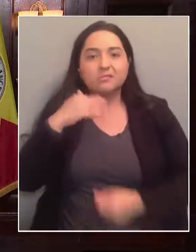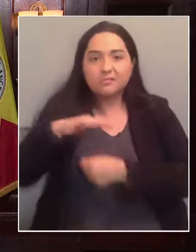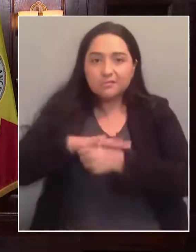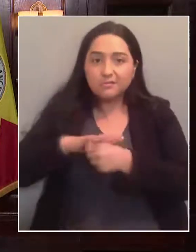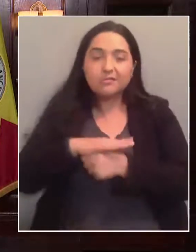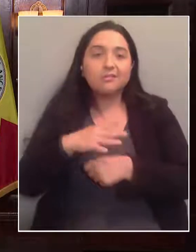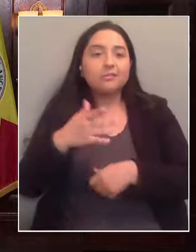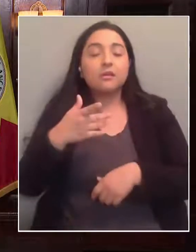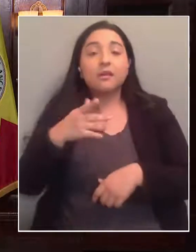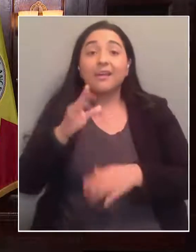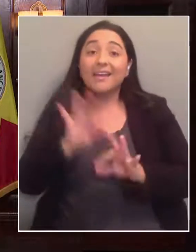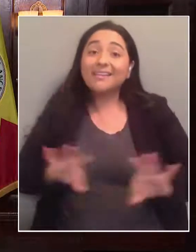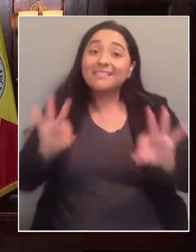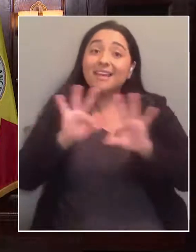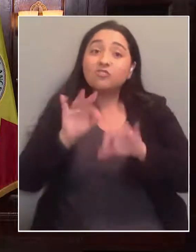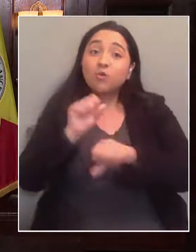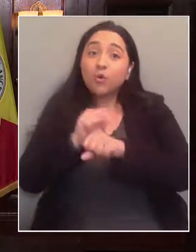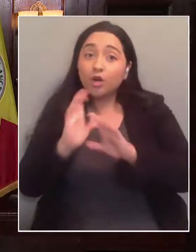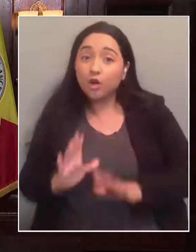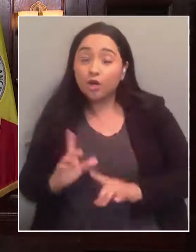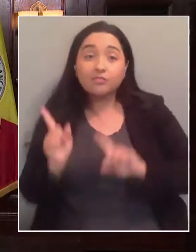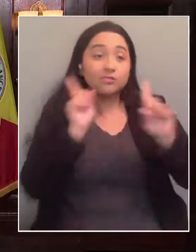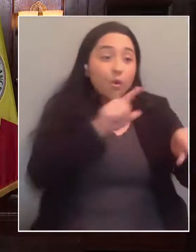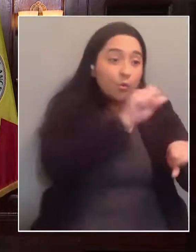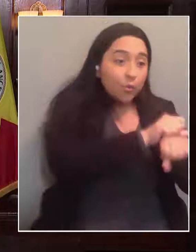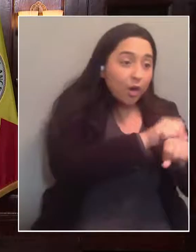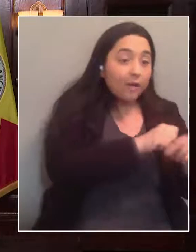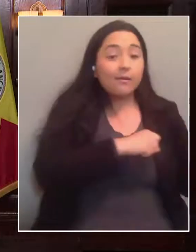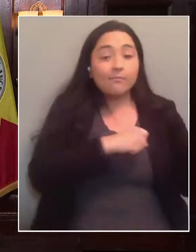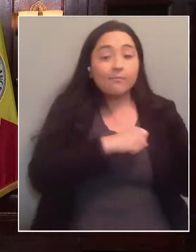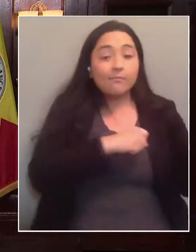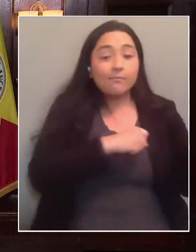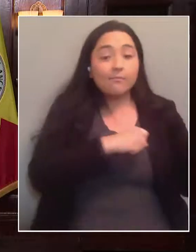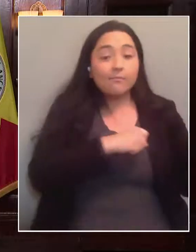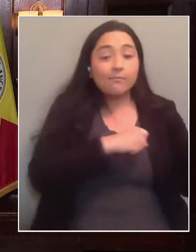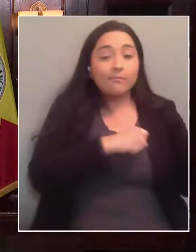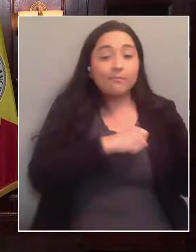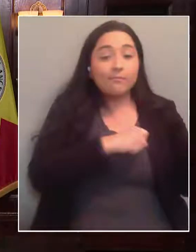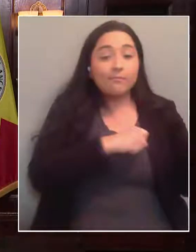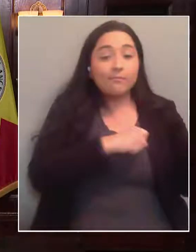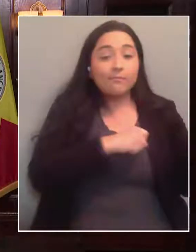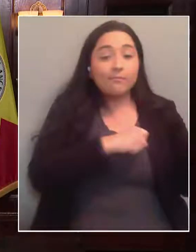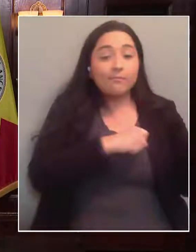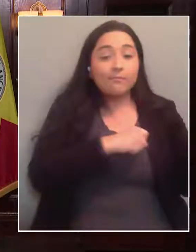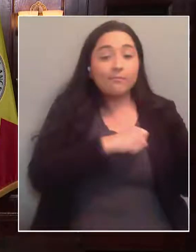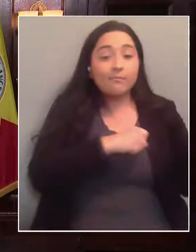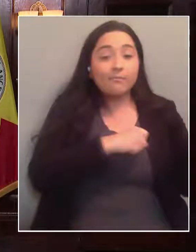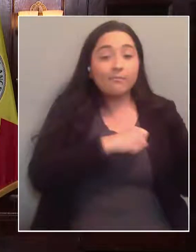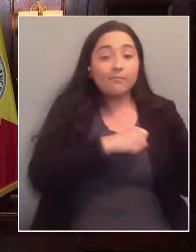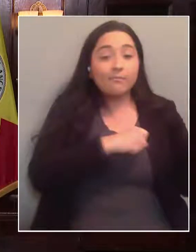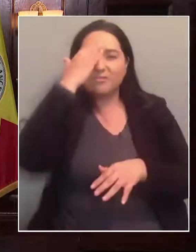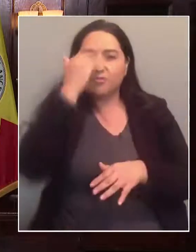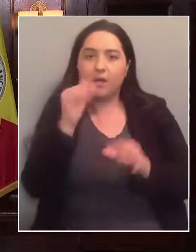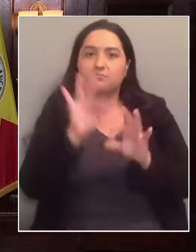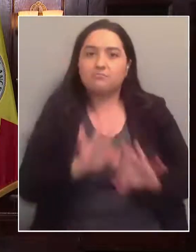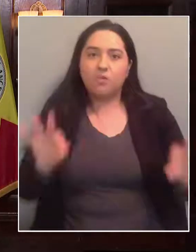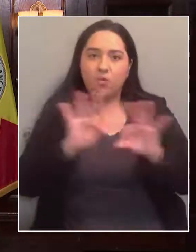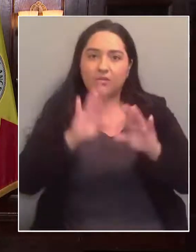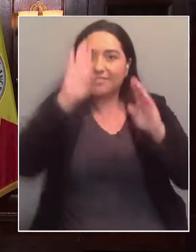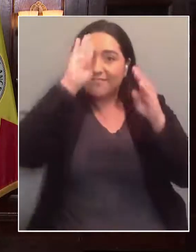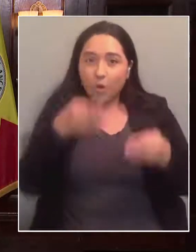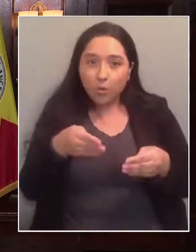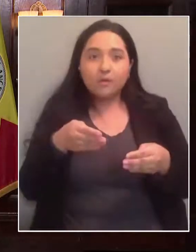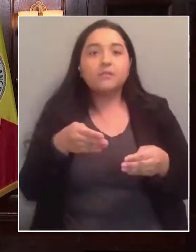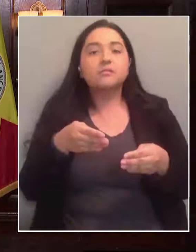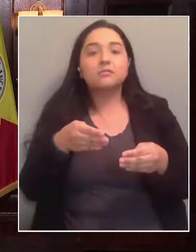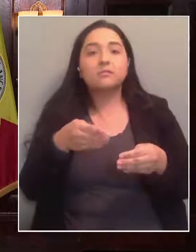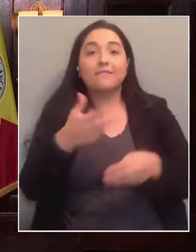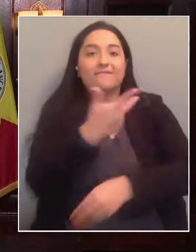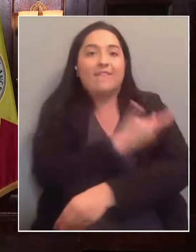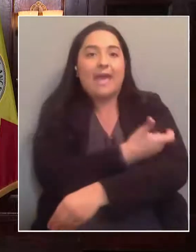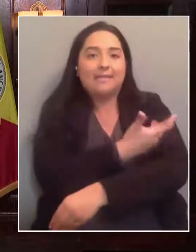WHERE ESSENTIAL WORKERS WERE